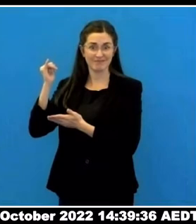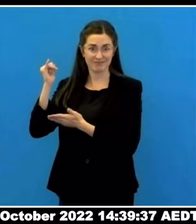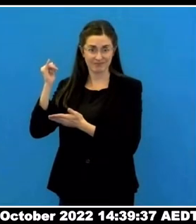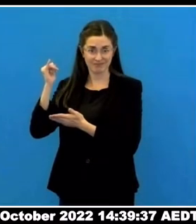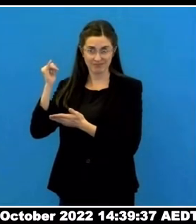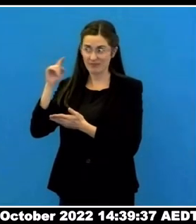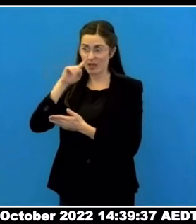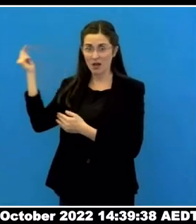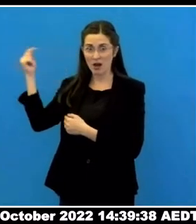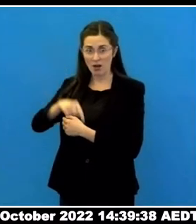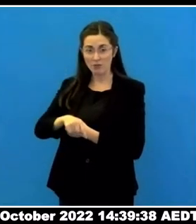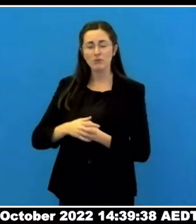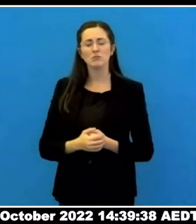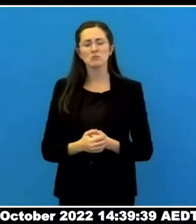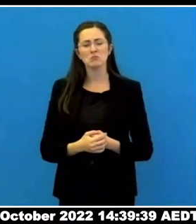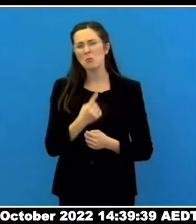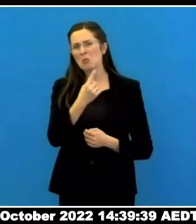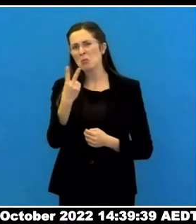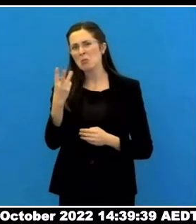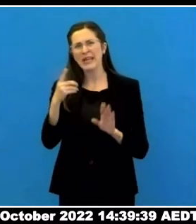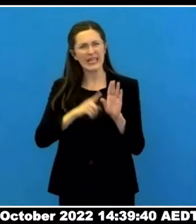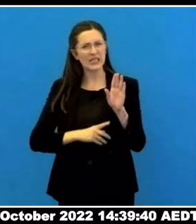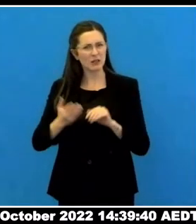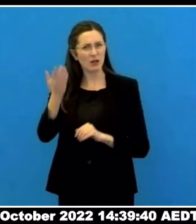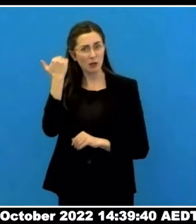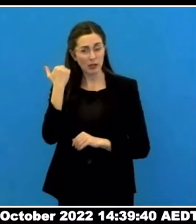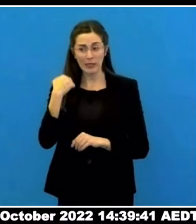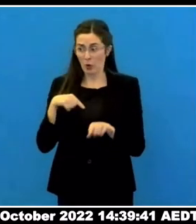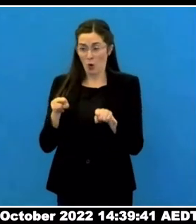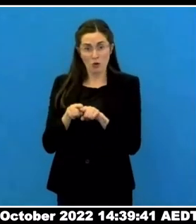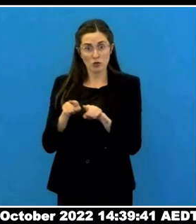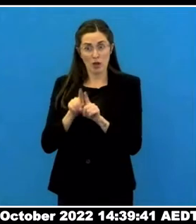Also a few years back, I also applied for a visa